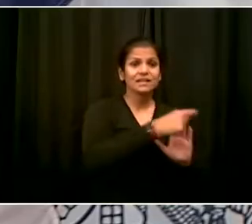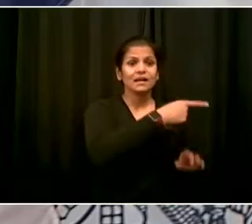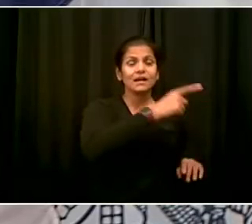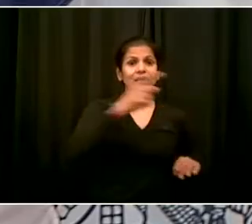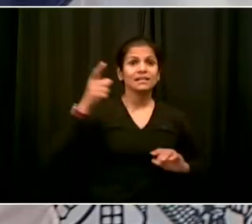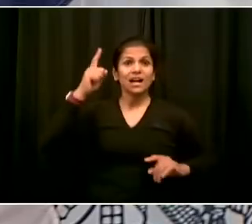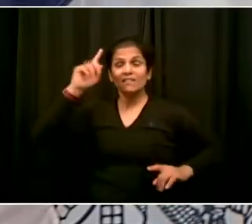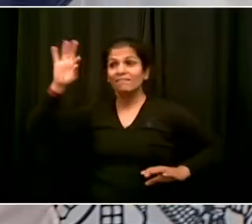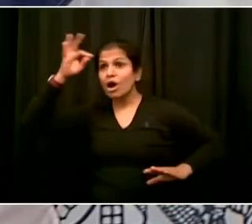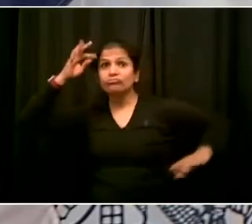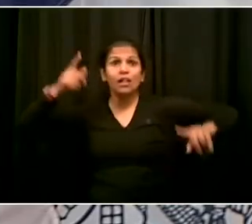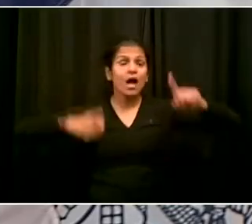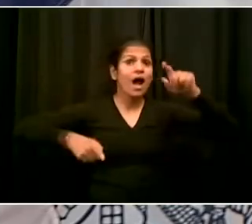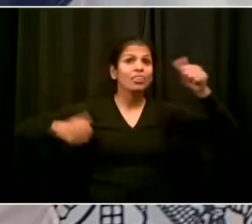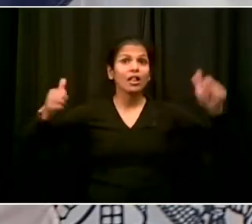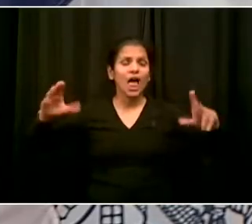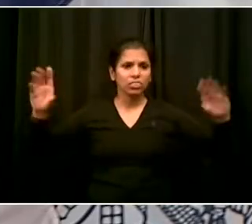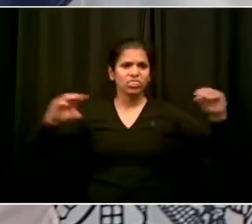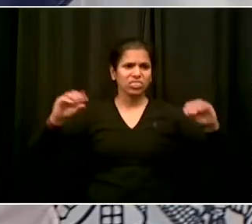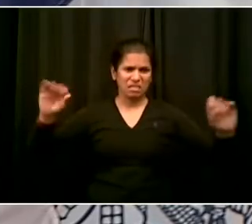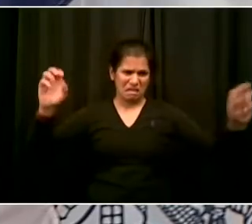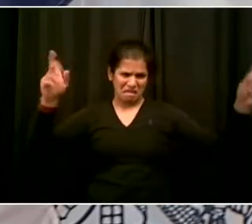MISINFORMATION ABOUT VACCINES.